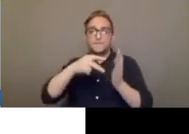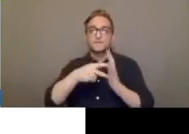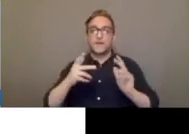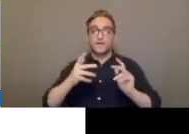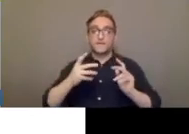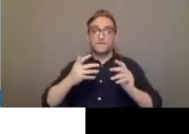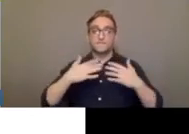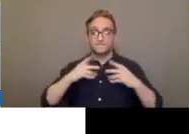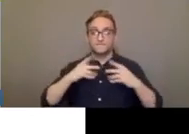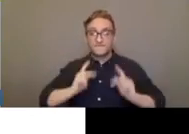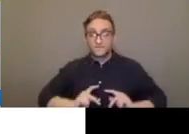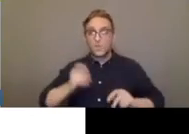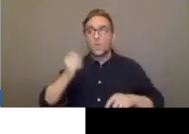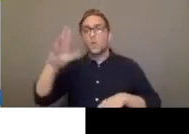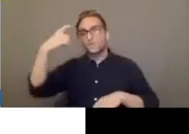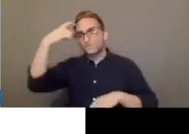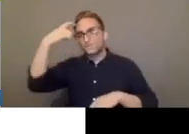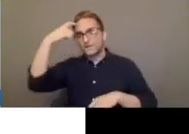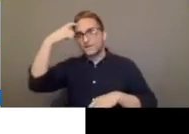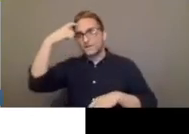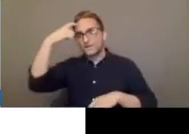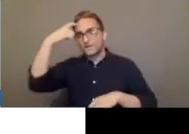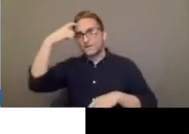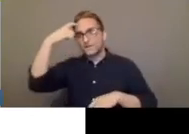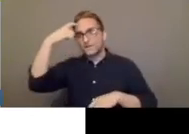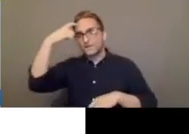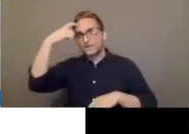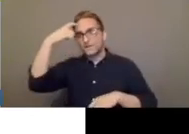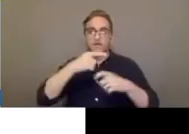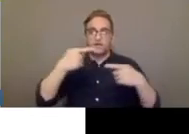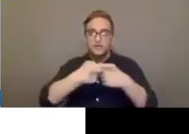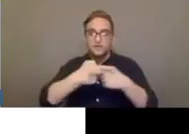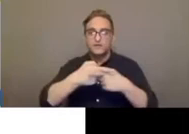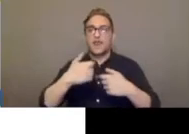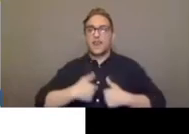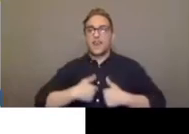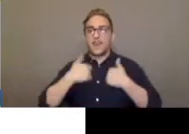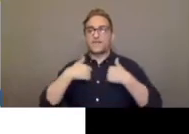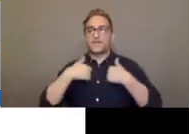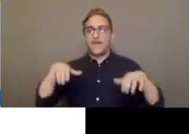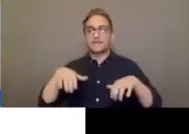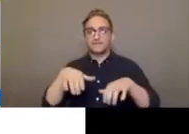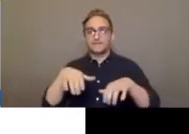substantially limits one or more of the major life activities such as seeing, hearing and